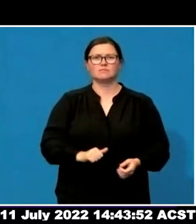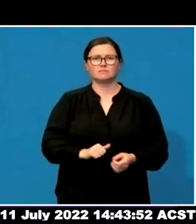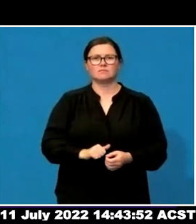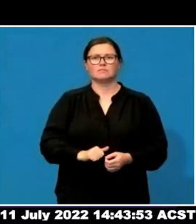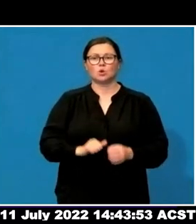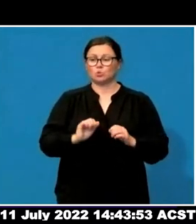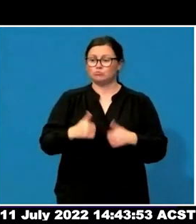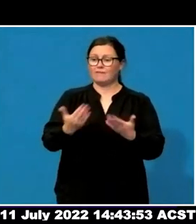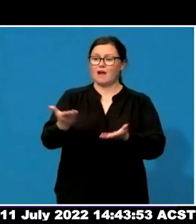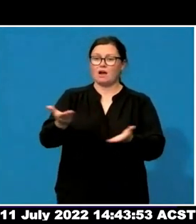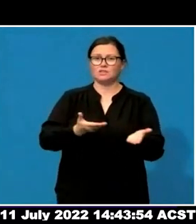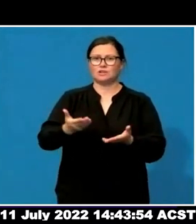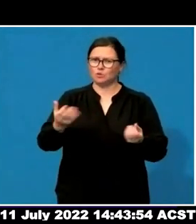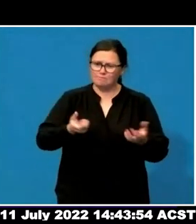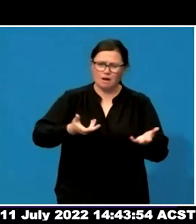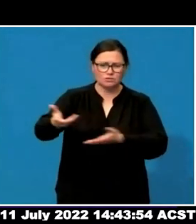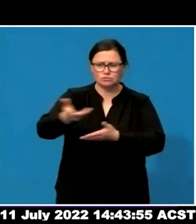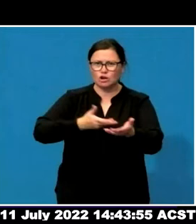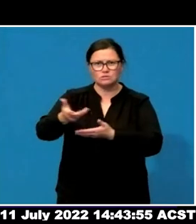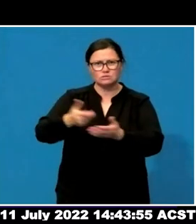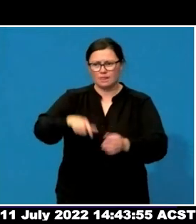Joziah is the centre of those decisions for us.